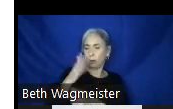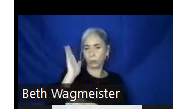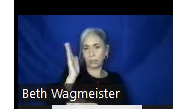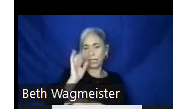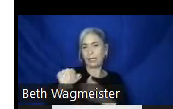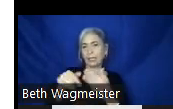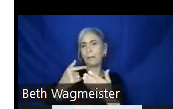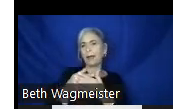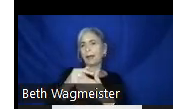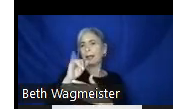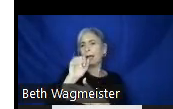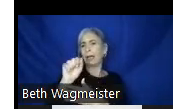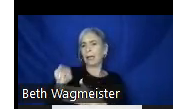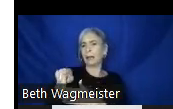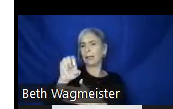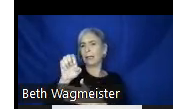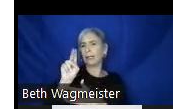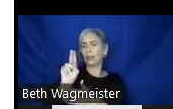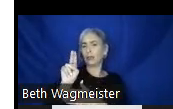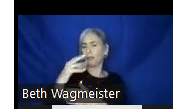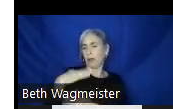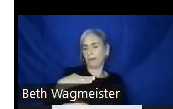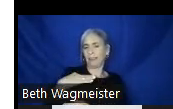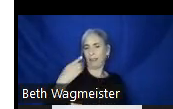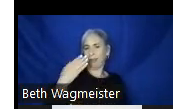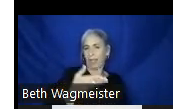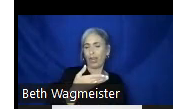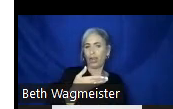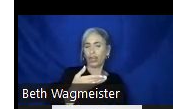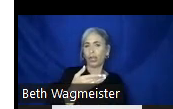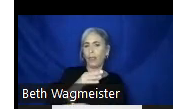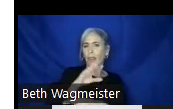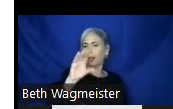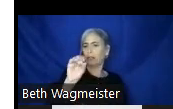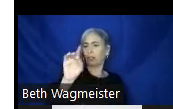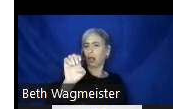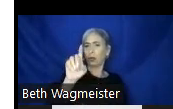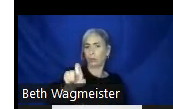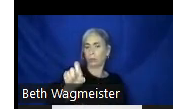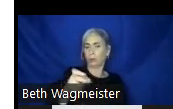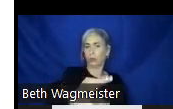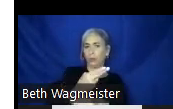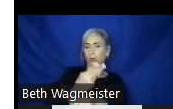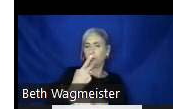IAAP benefits there. So there is a code that you are supposed to use to get free access to